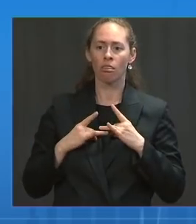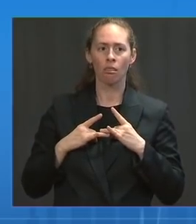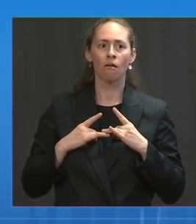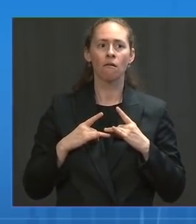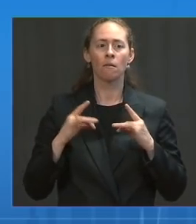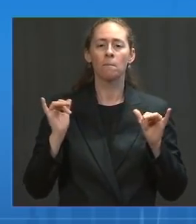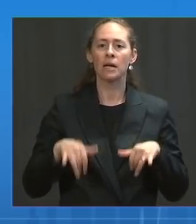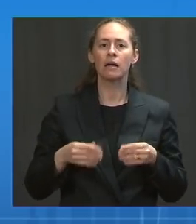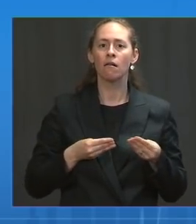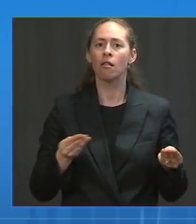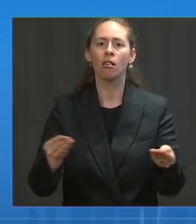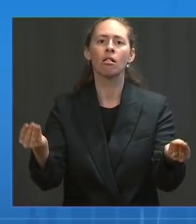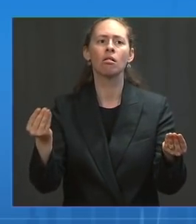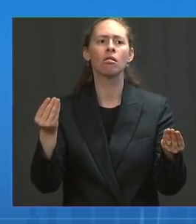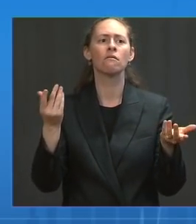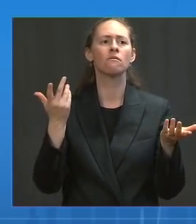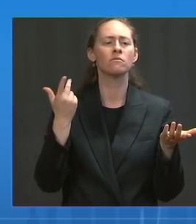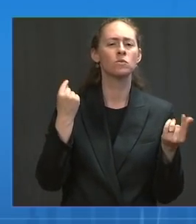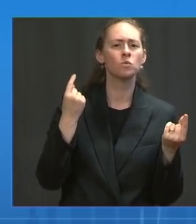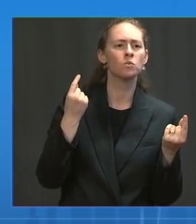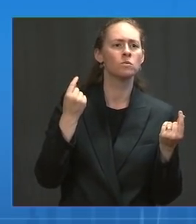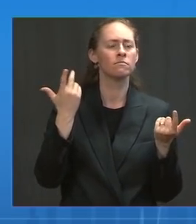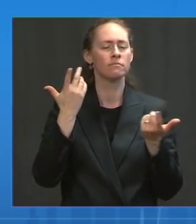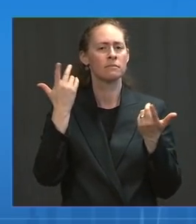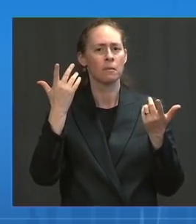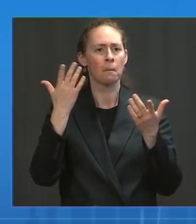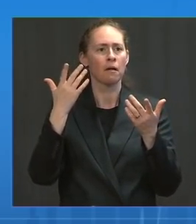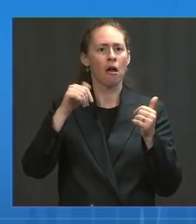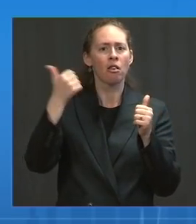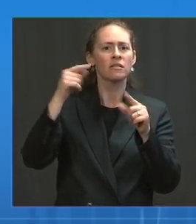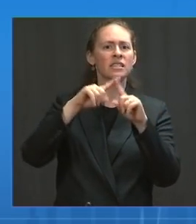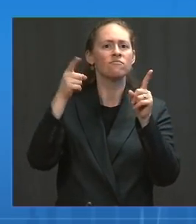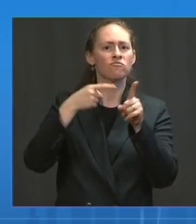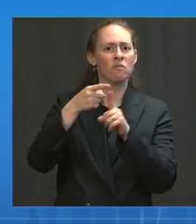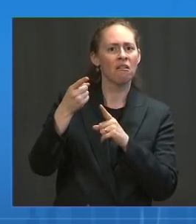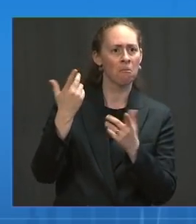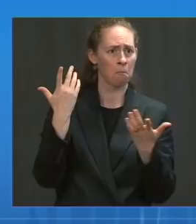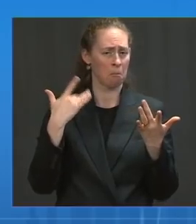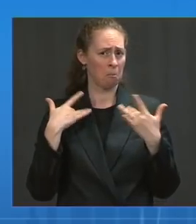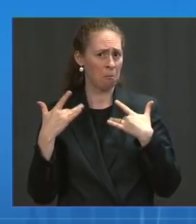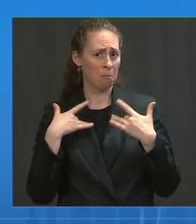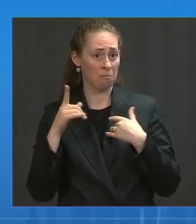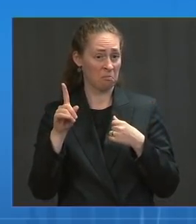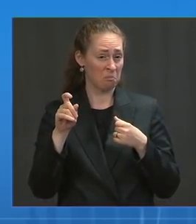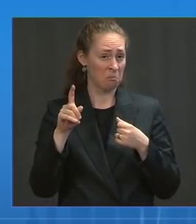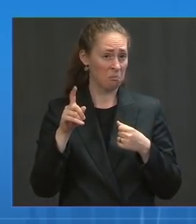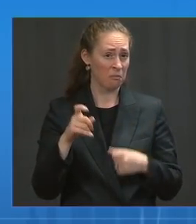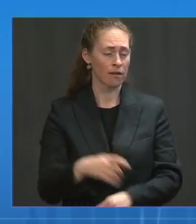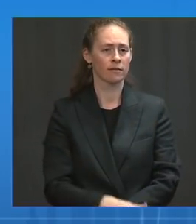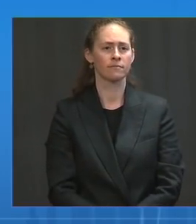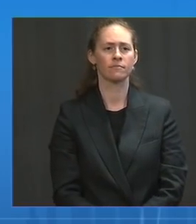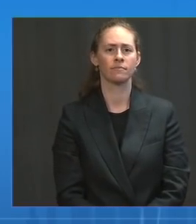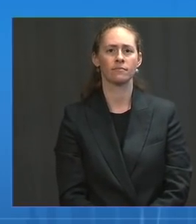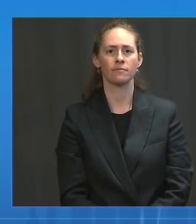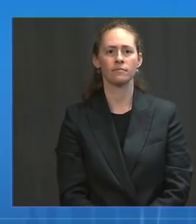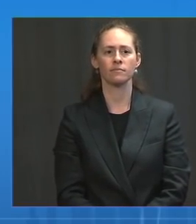or any other variant for that matter? Mr. Zients: Let me actually turn to Dr. Fauci on the Olympics and Dr. Walensky